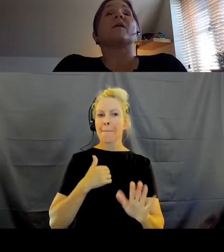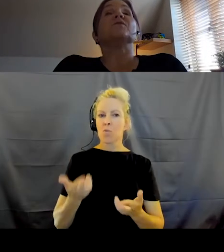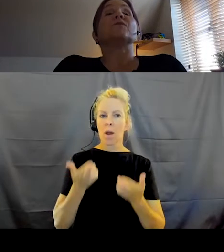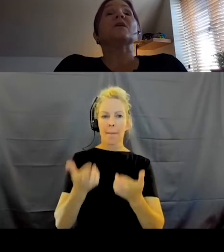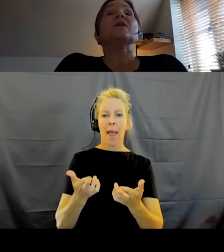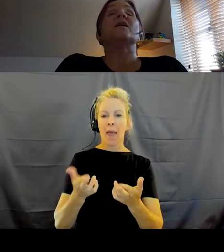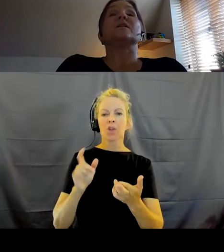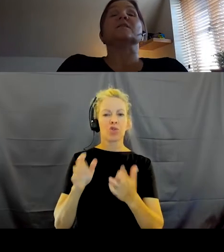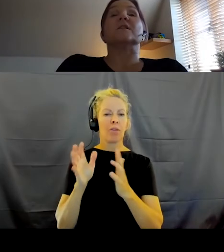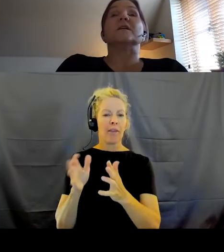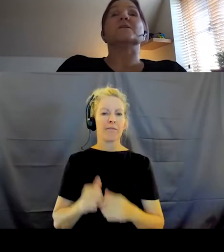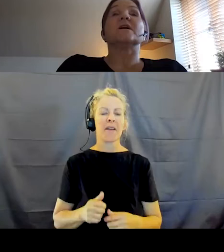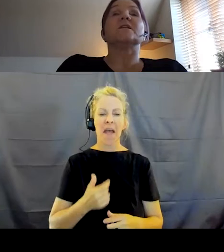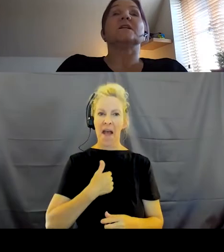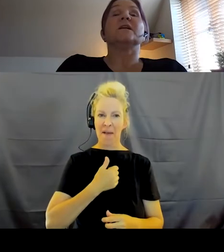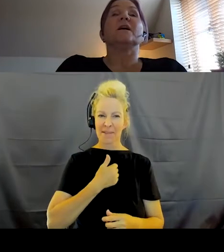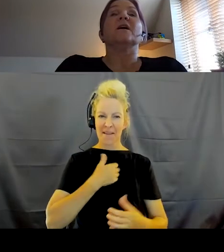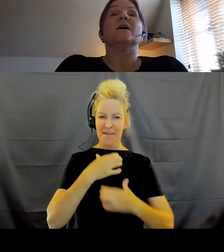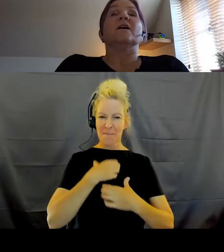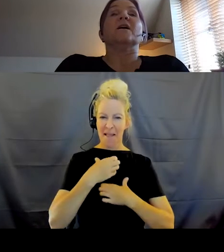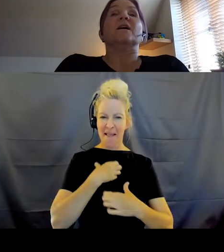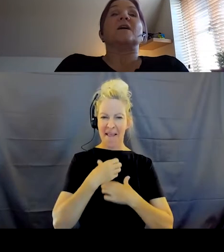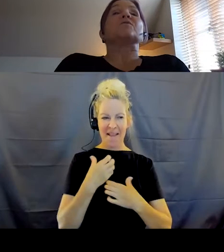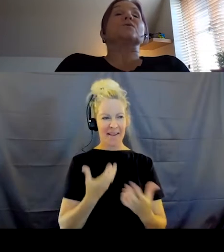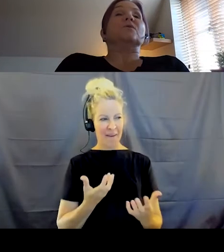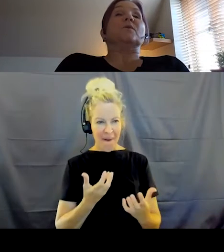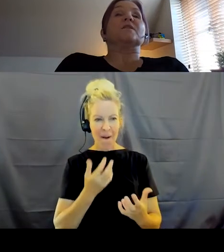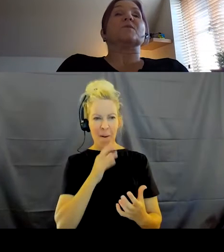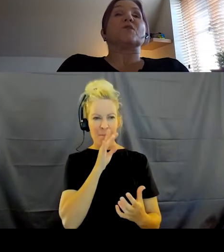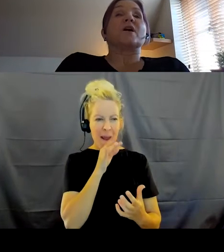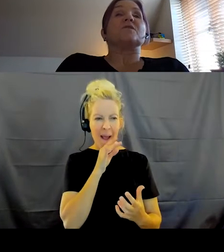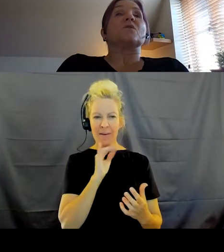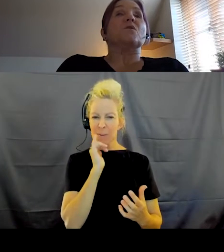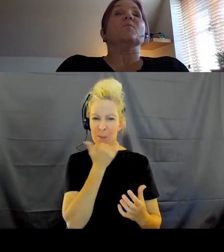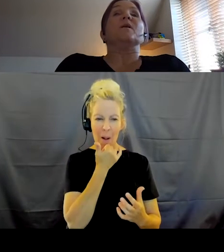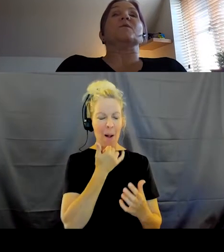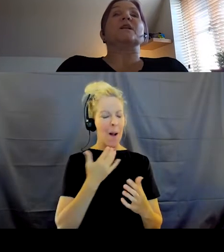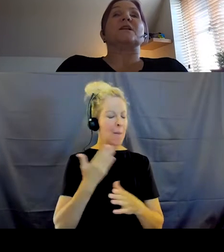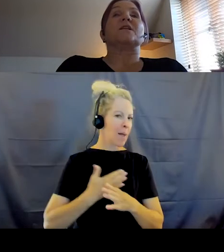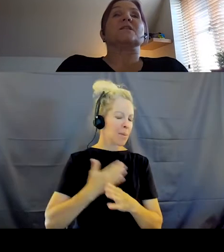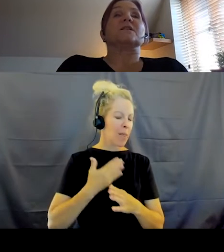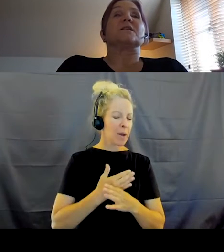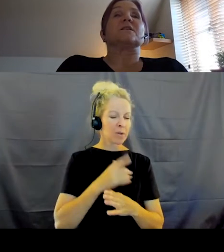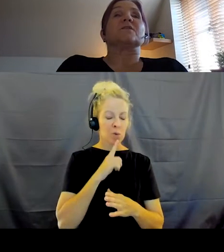pronounced wrongly and irritatingly, as a rule, when someone tries, albeit with good intentions to